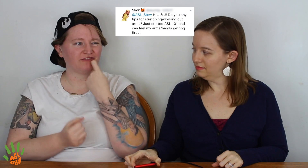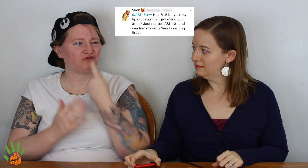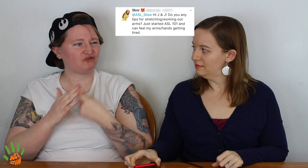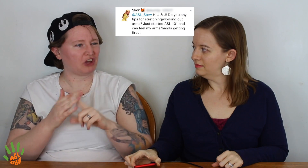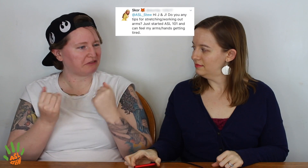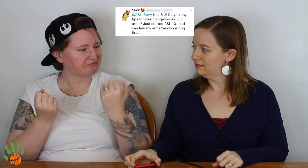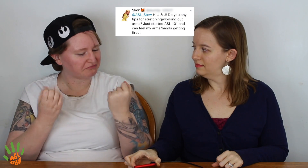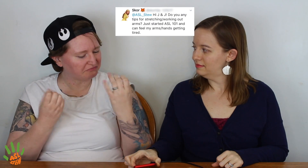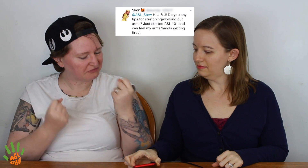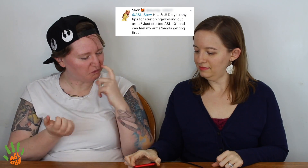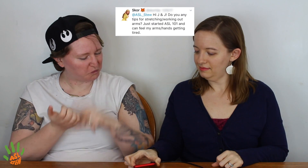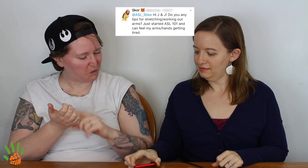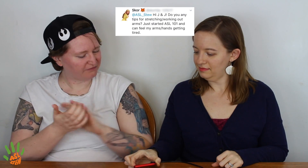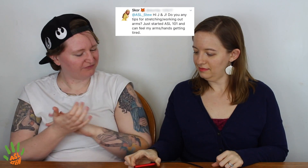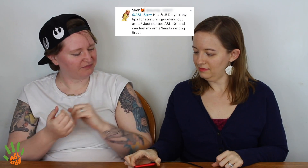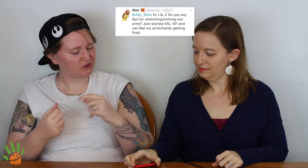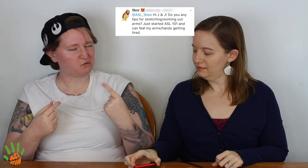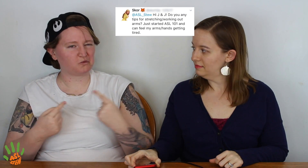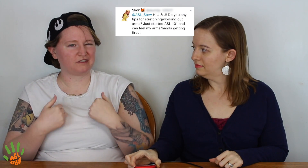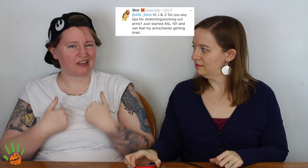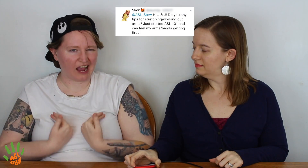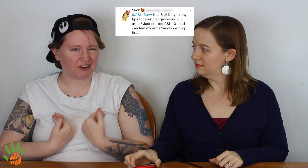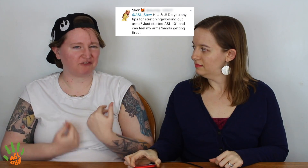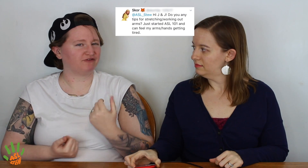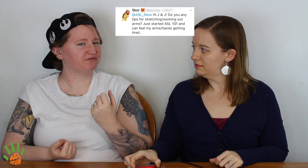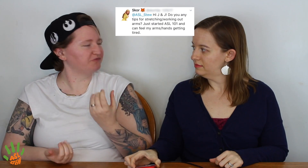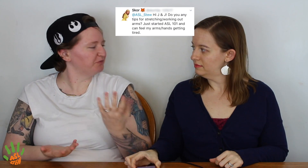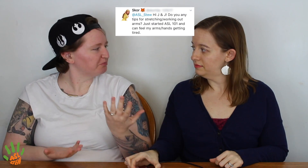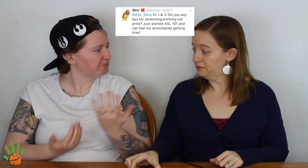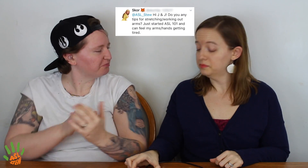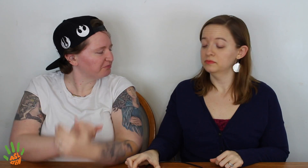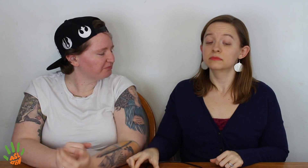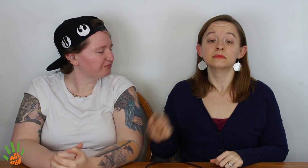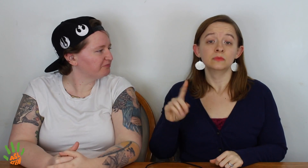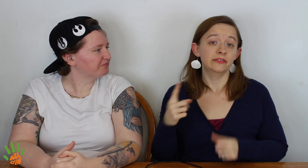Because I just started signing and I noticed that my arms become tired."